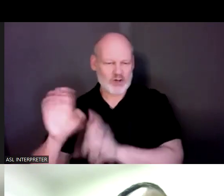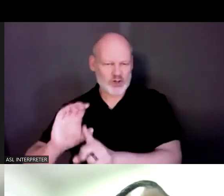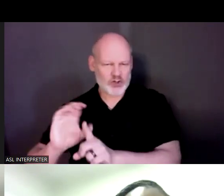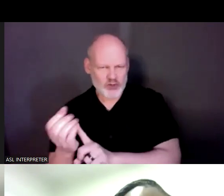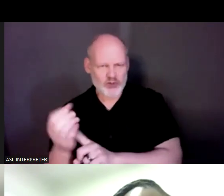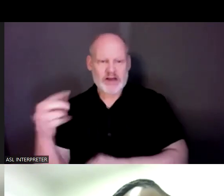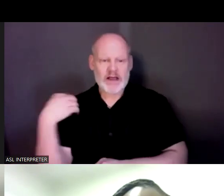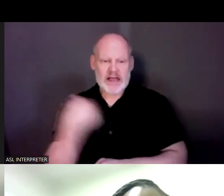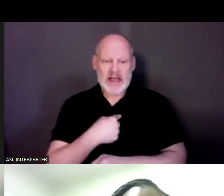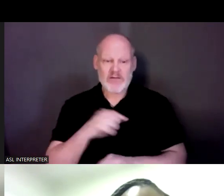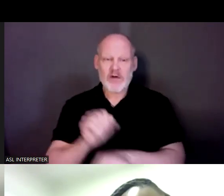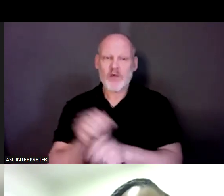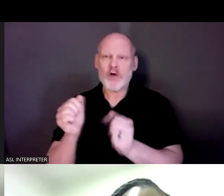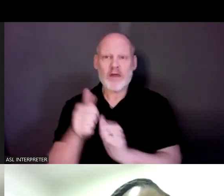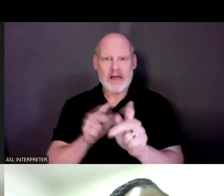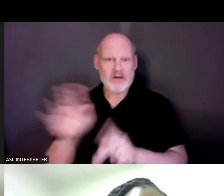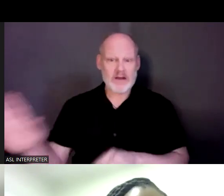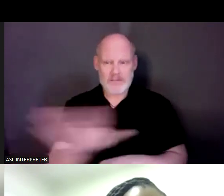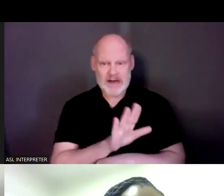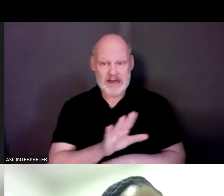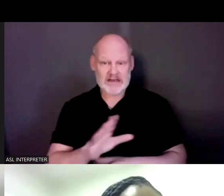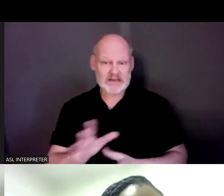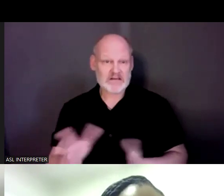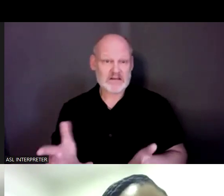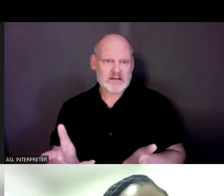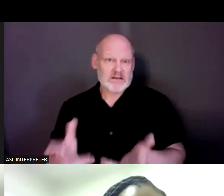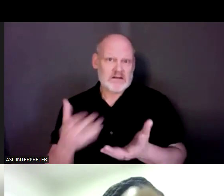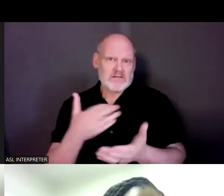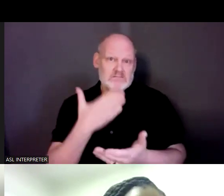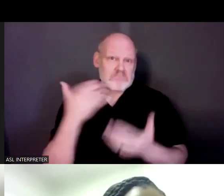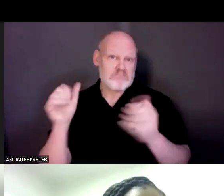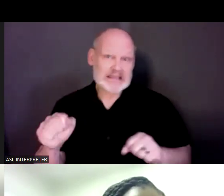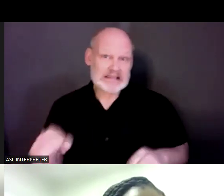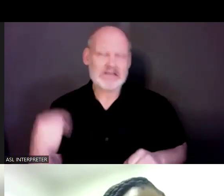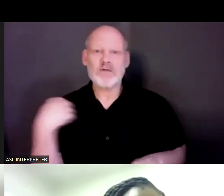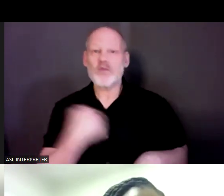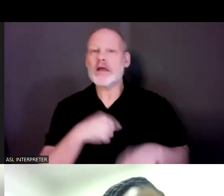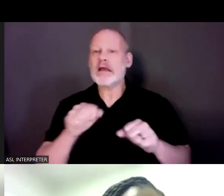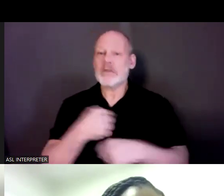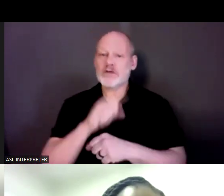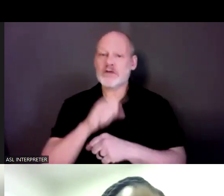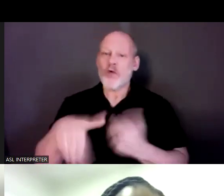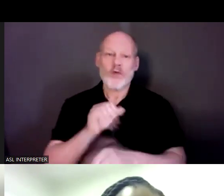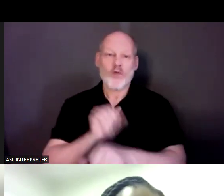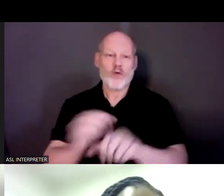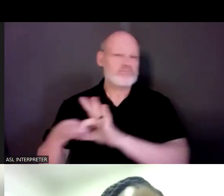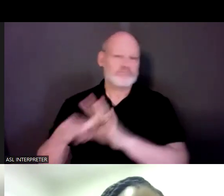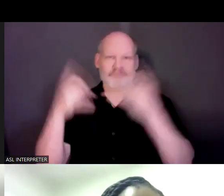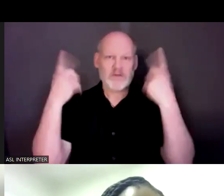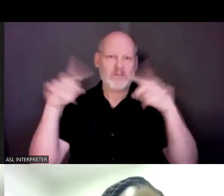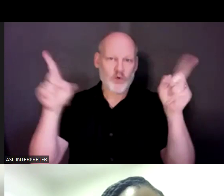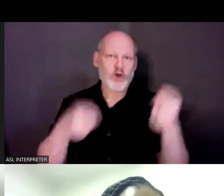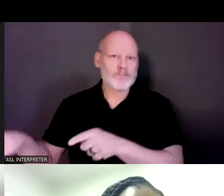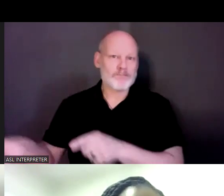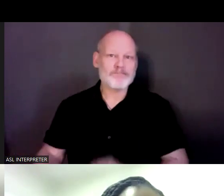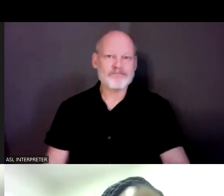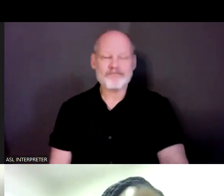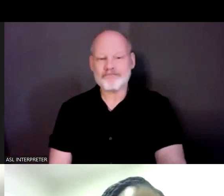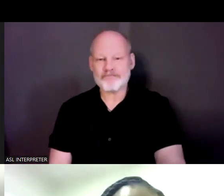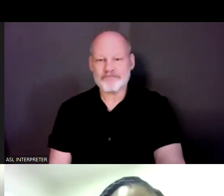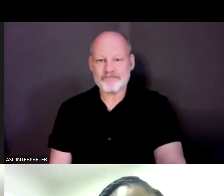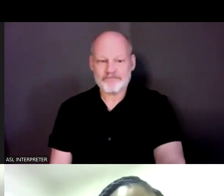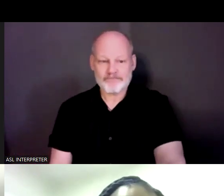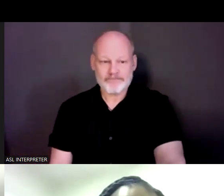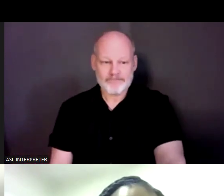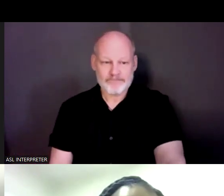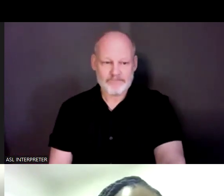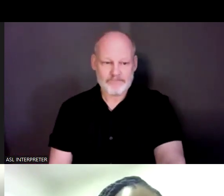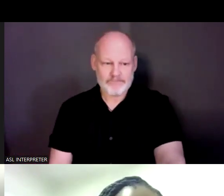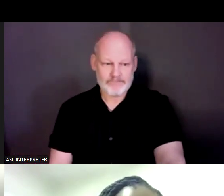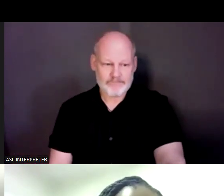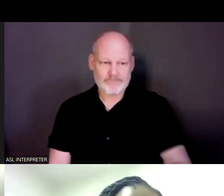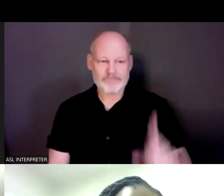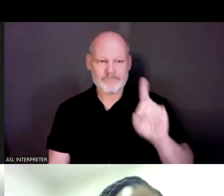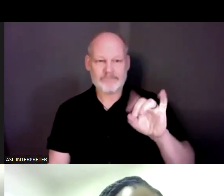it less of an issue because we all own the work. So still my answer I think where we're